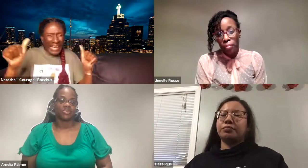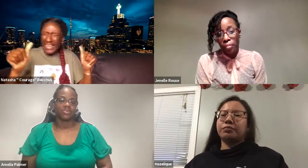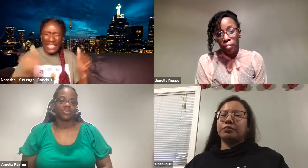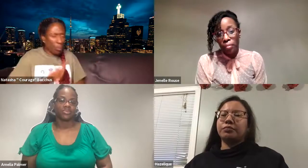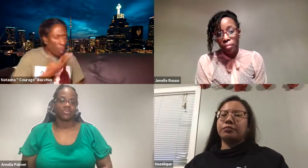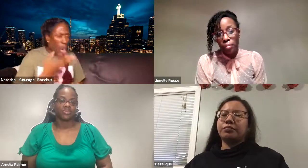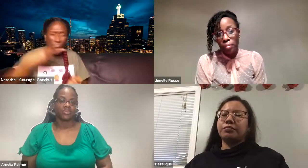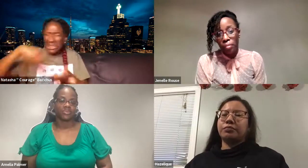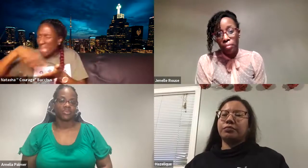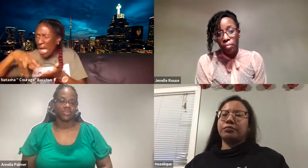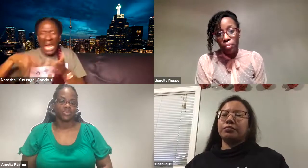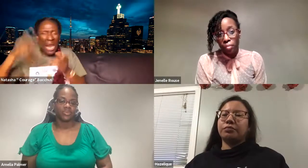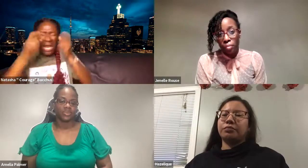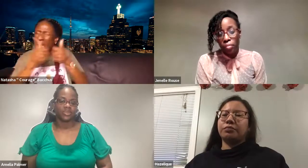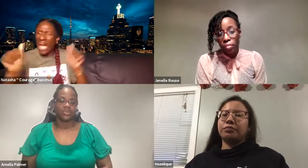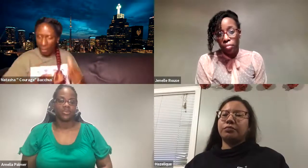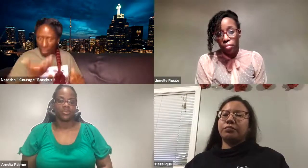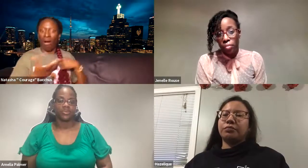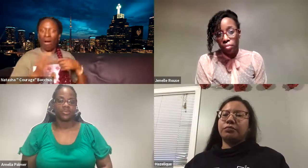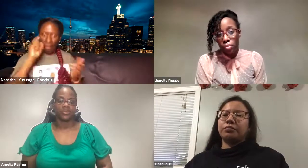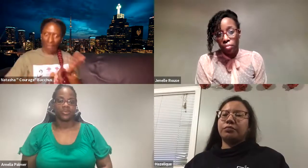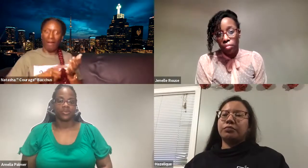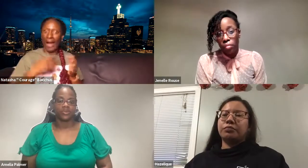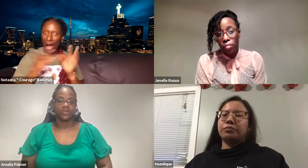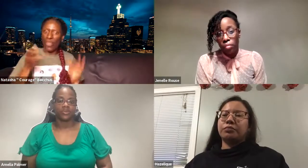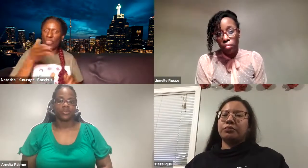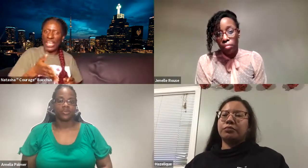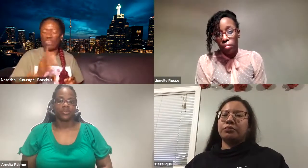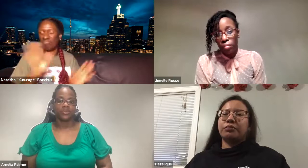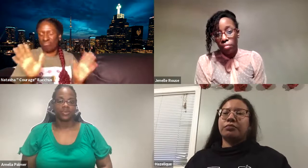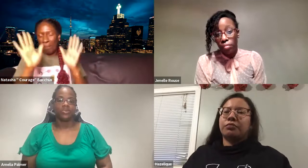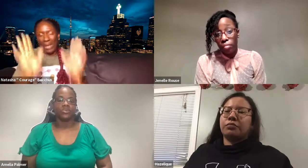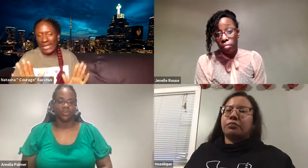challenge but you know expression through dance, through facial expression, through movement,